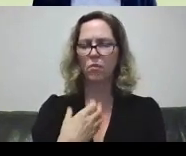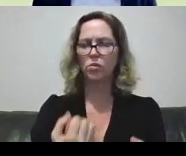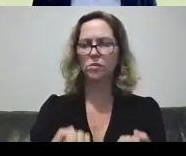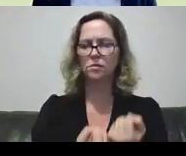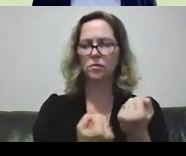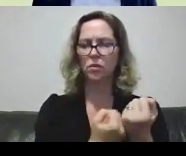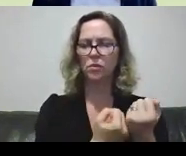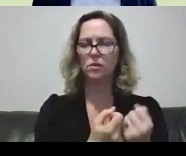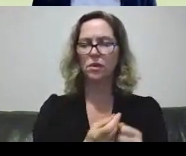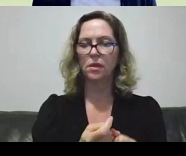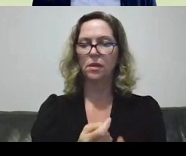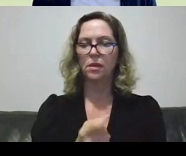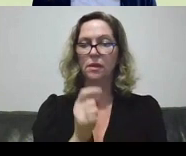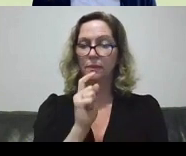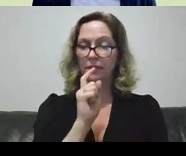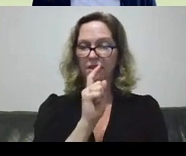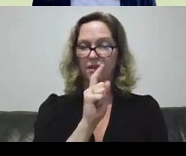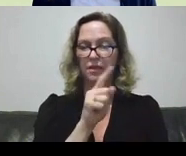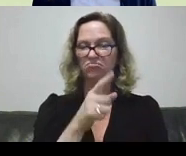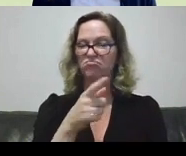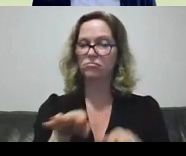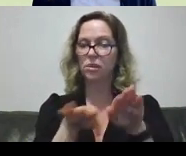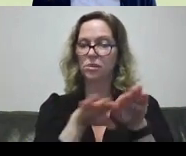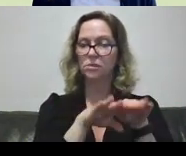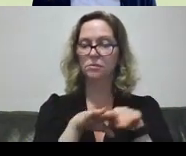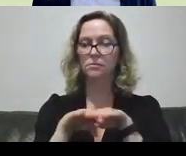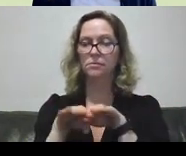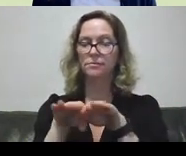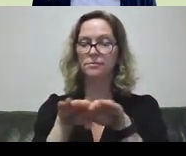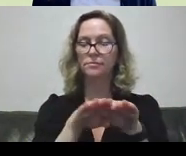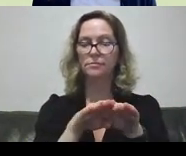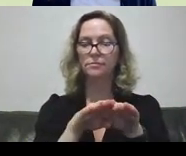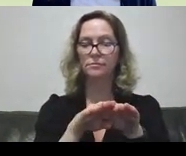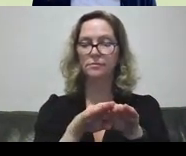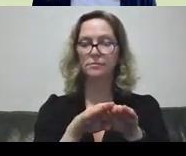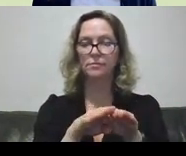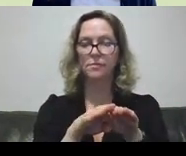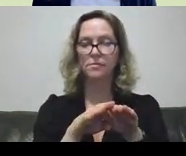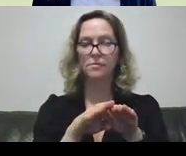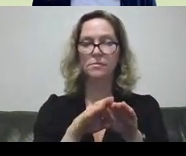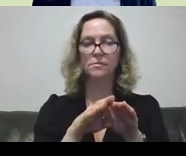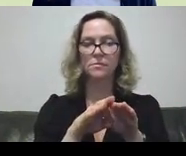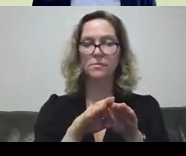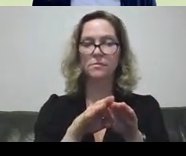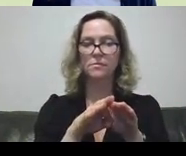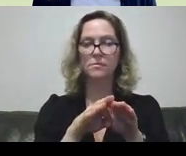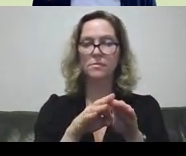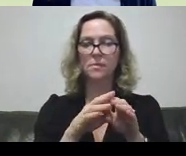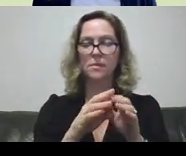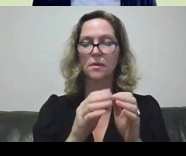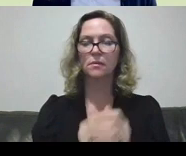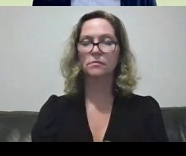ones are fairly standard ‘Ask Izzy’ is the government's, I suppose, search